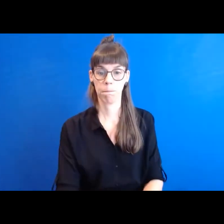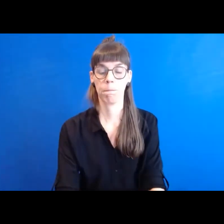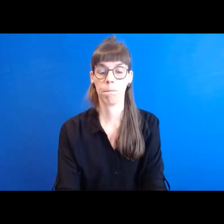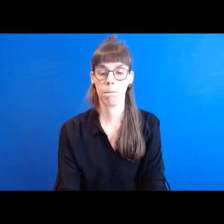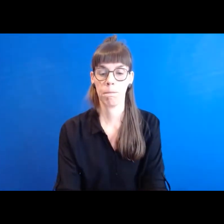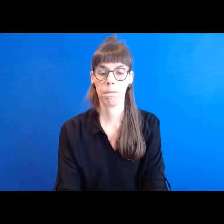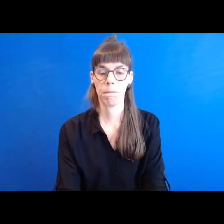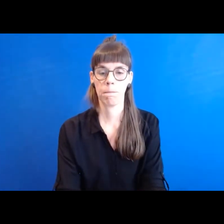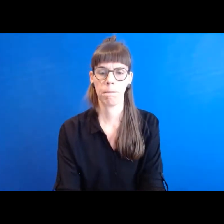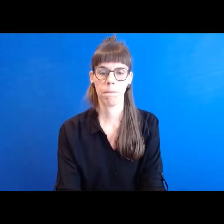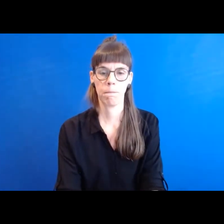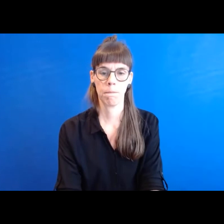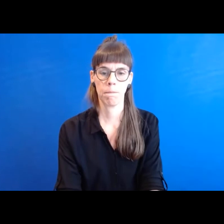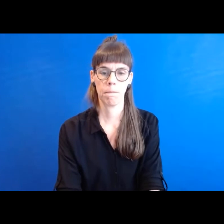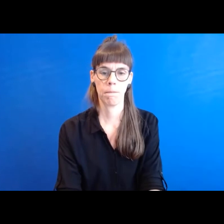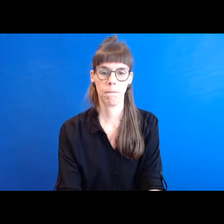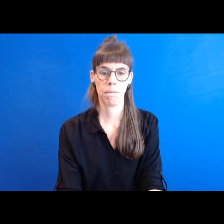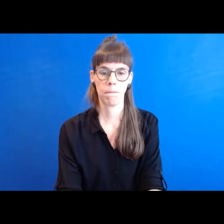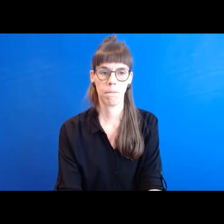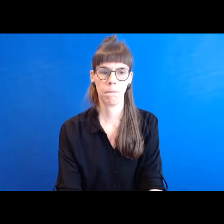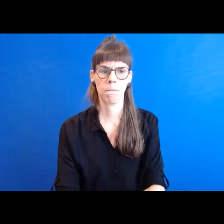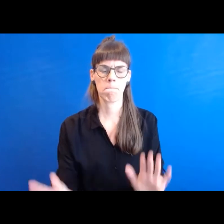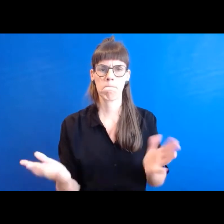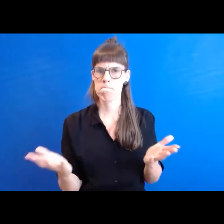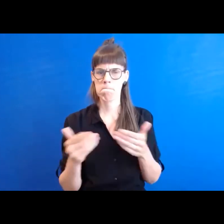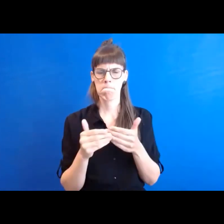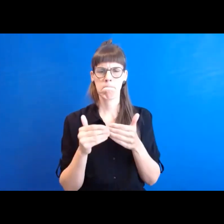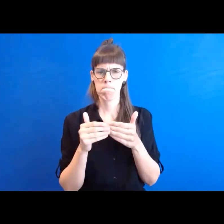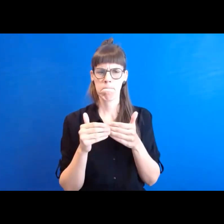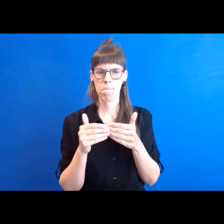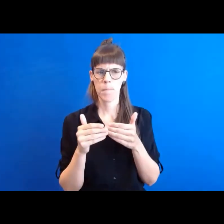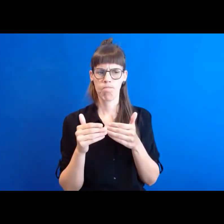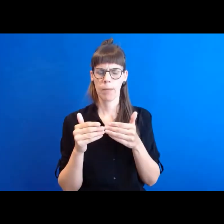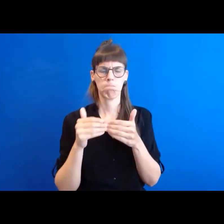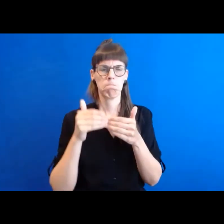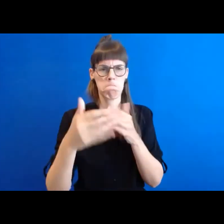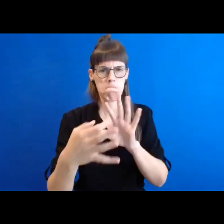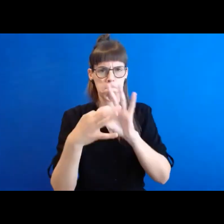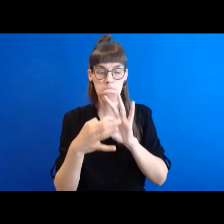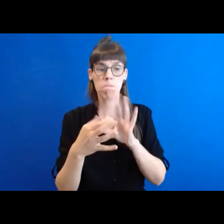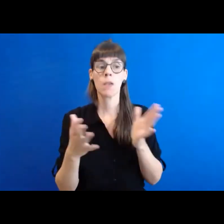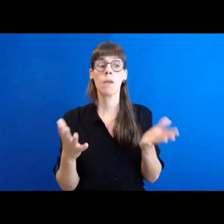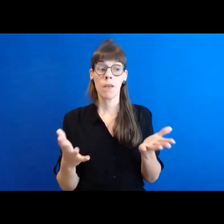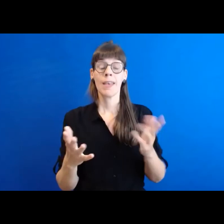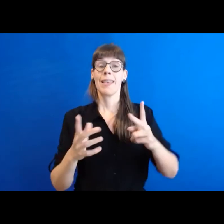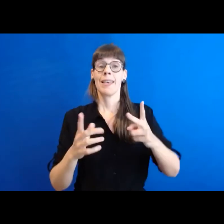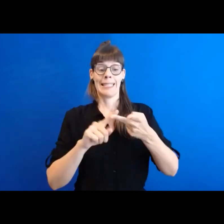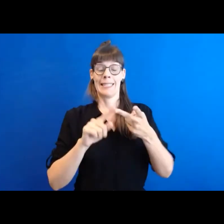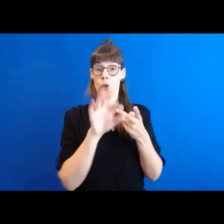that we move to the next question to our panelist . Gabriel, once the tech issue is sorted, maybe we can hear from you